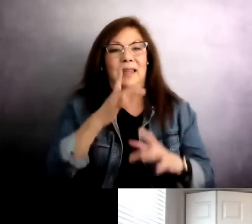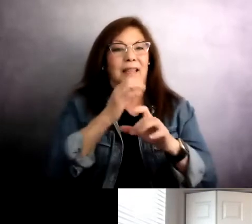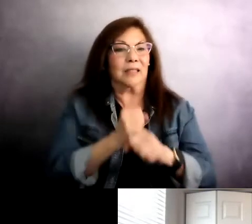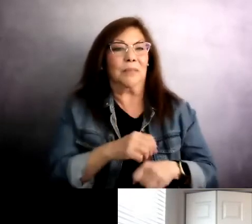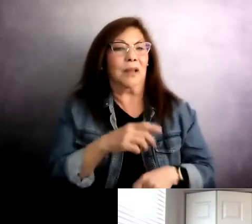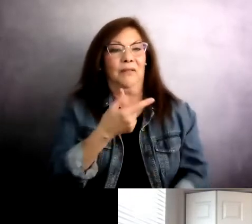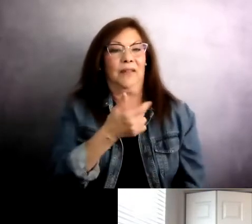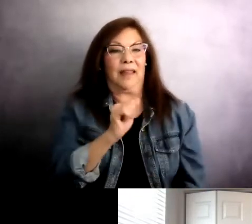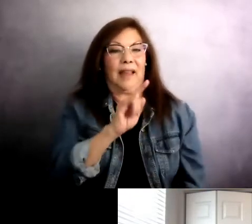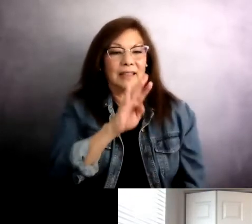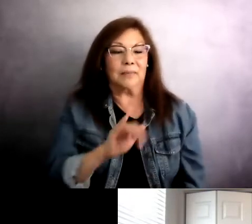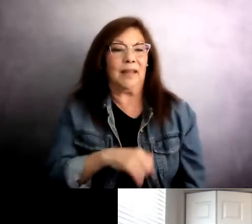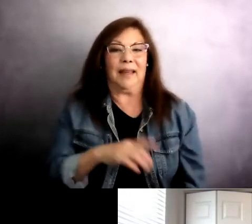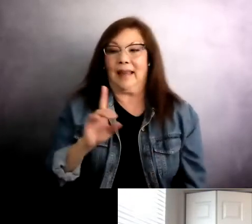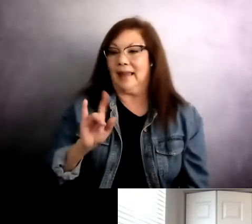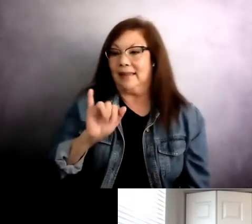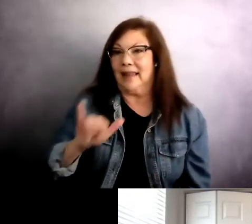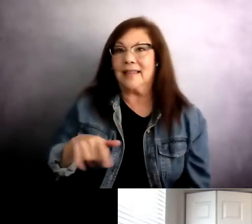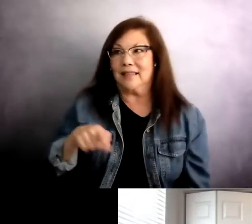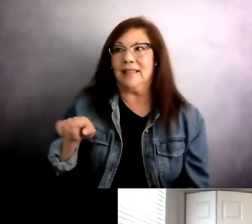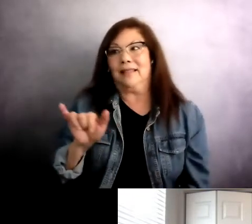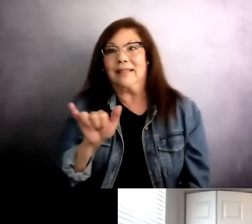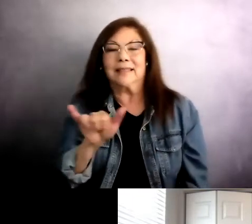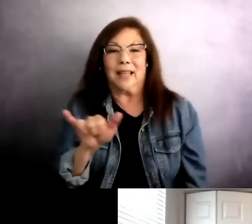Gatsby, at least to me.